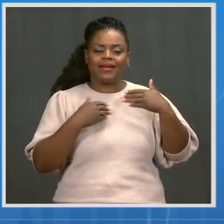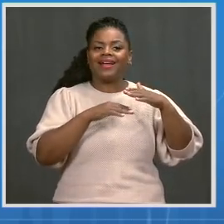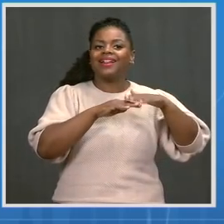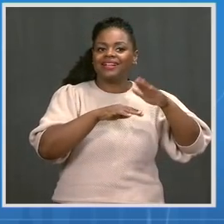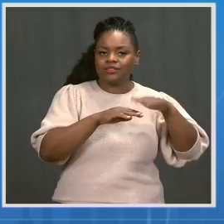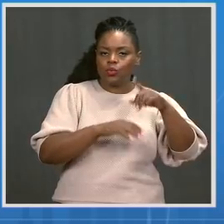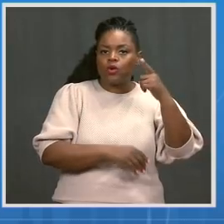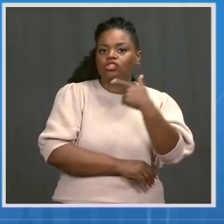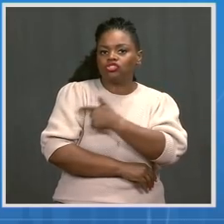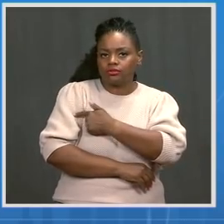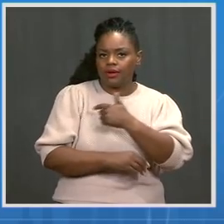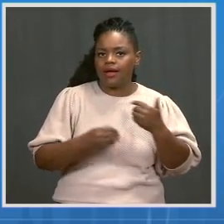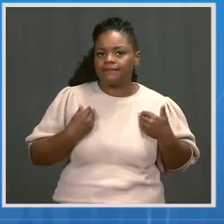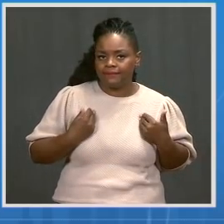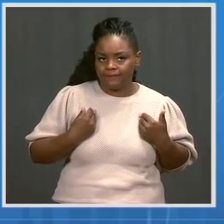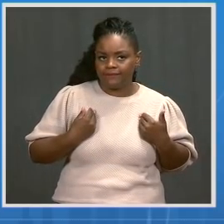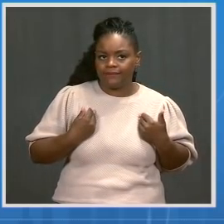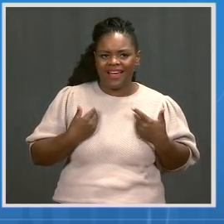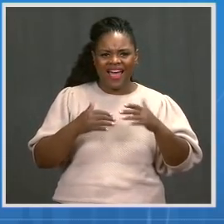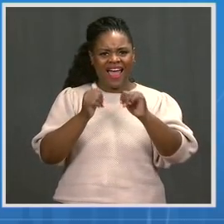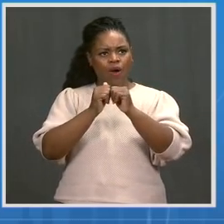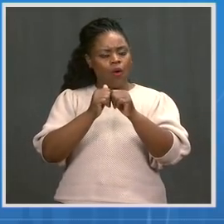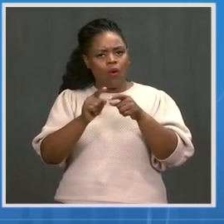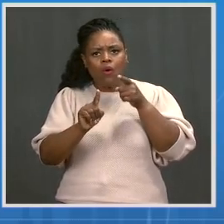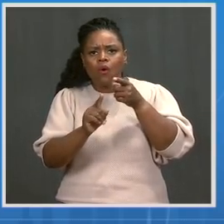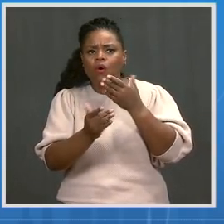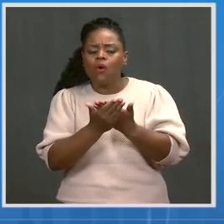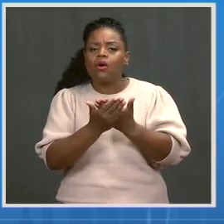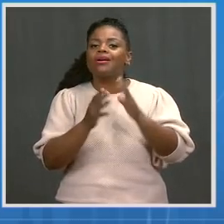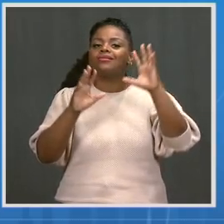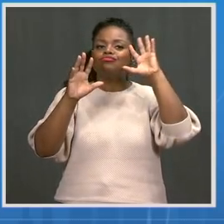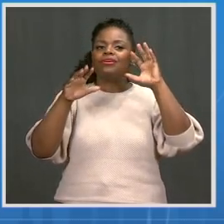We got here because the President treated this as a wartime effort;